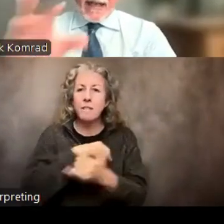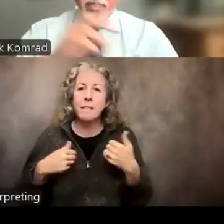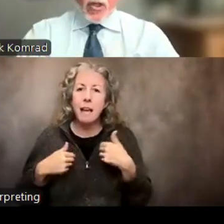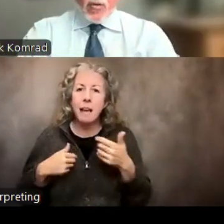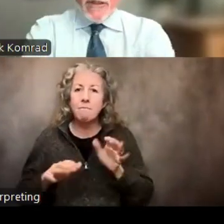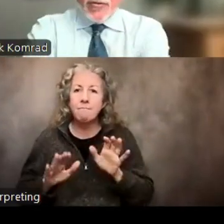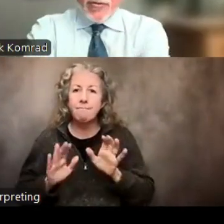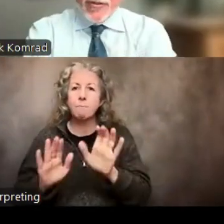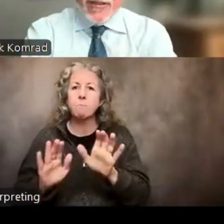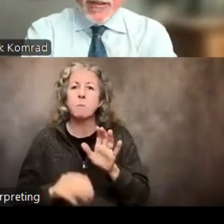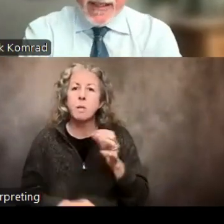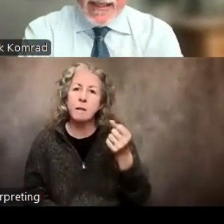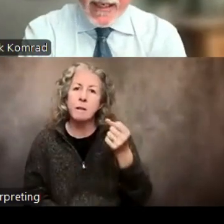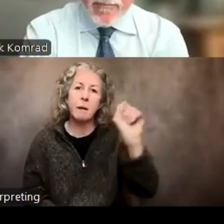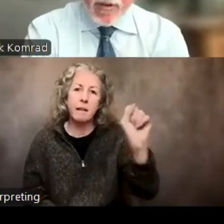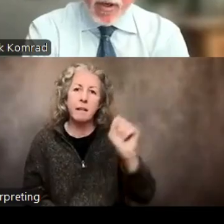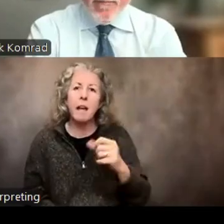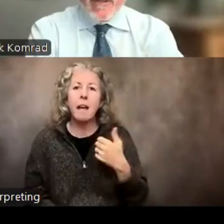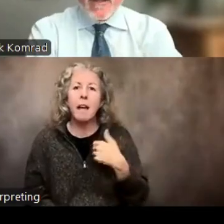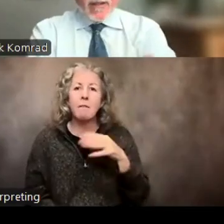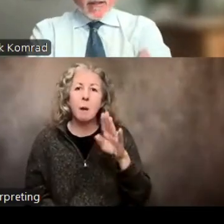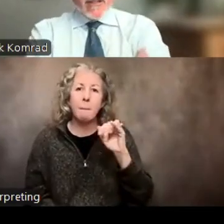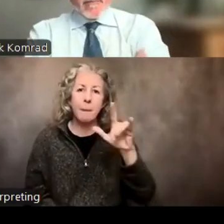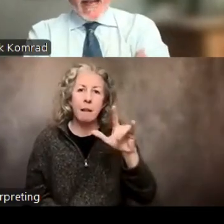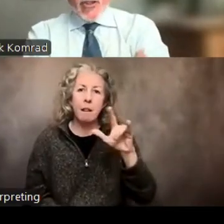bill was introduced in the Canadian Parliament this past